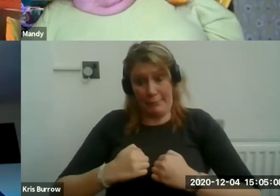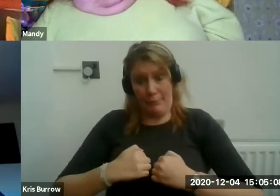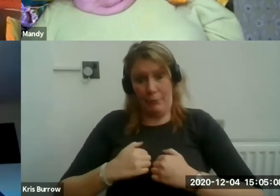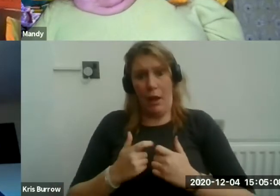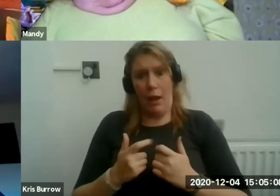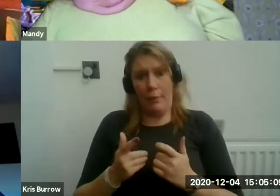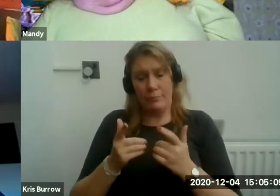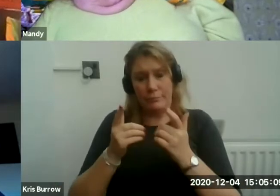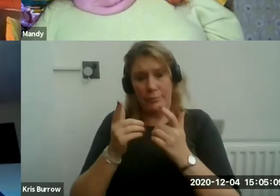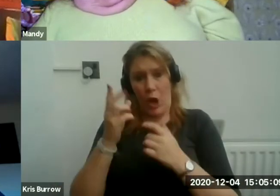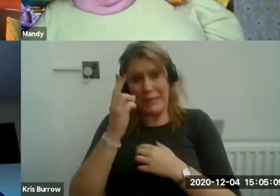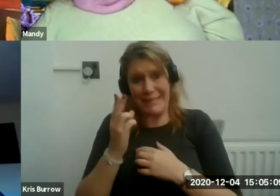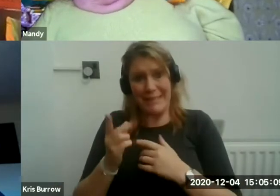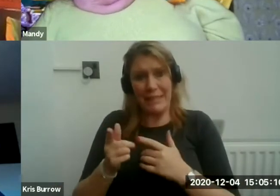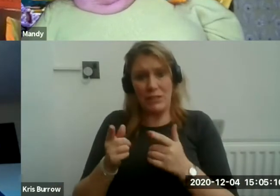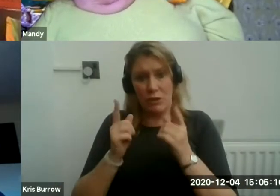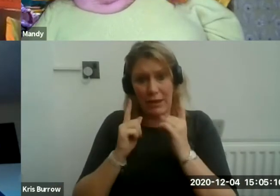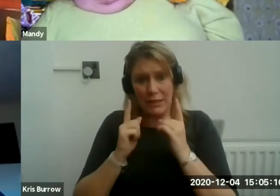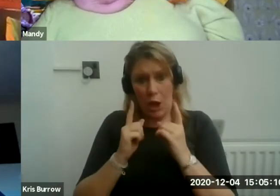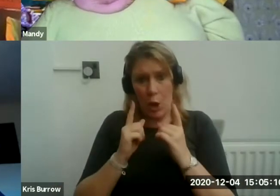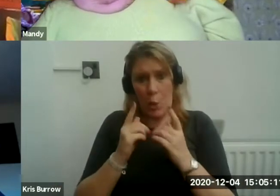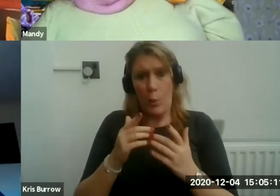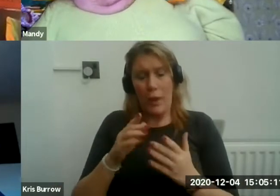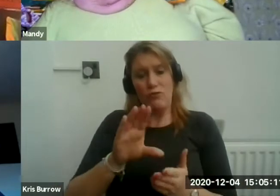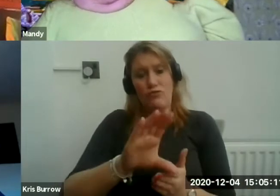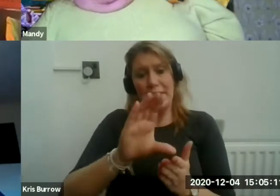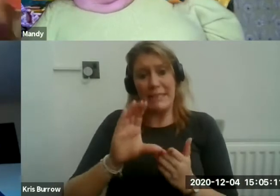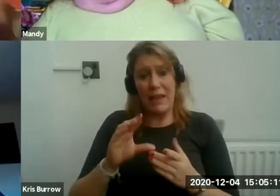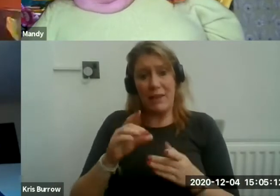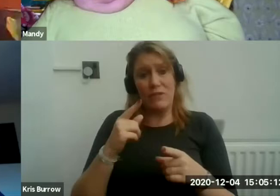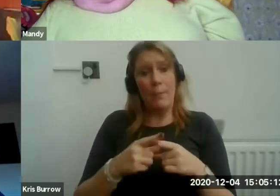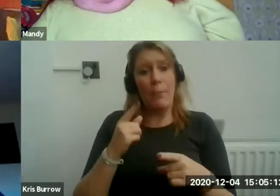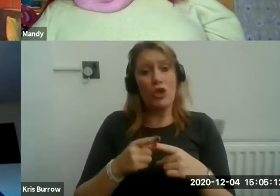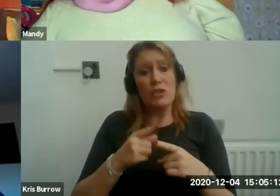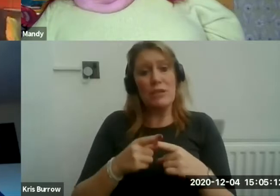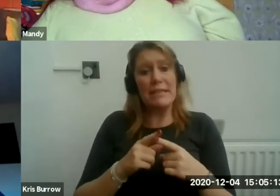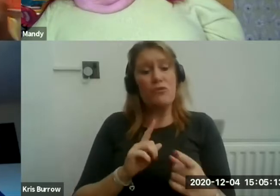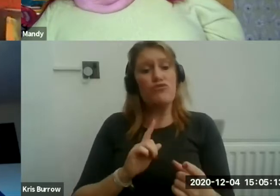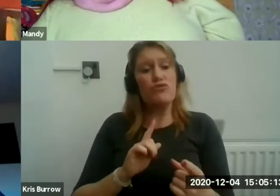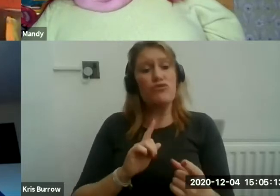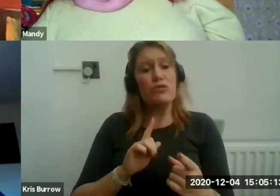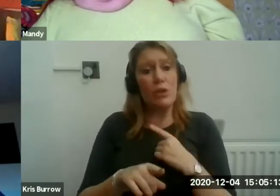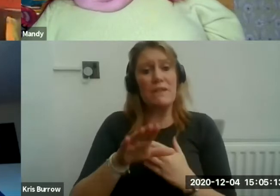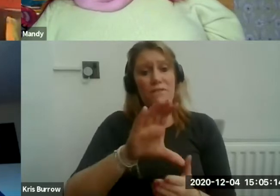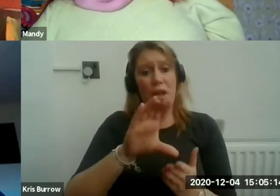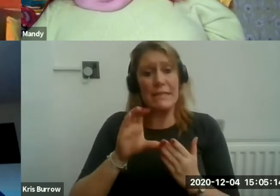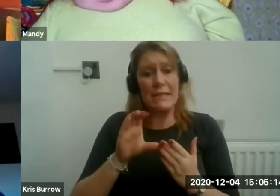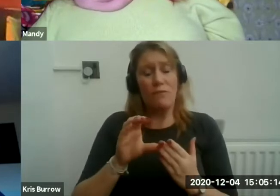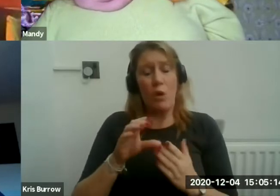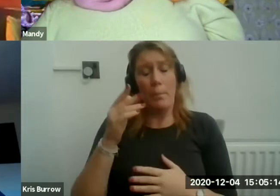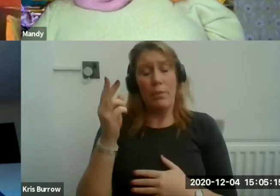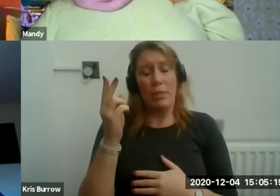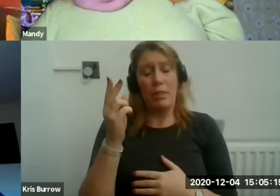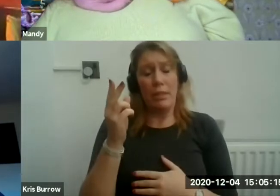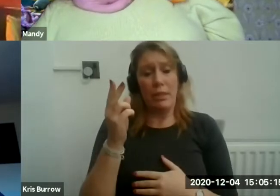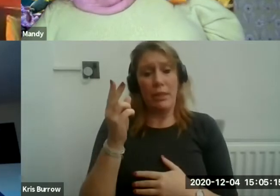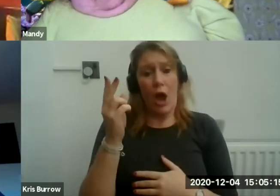emergency response funding from Arts Council. And we knew that in addition to